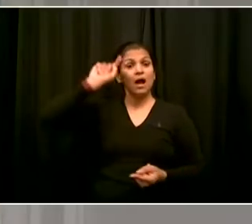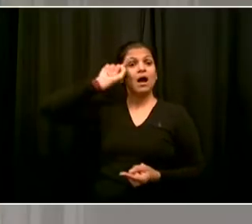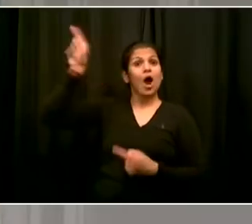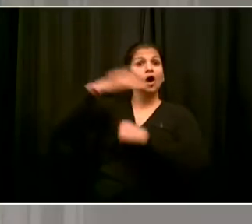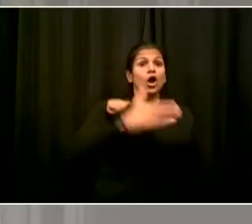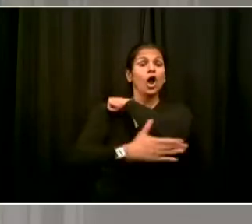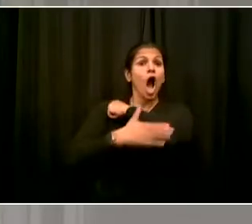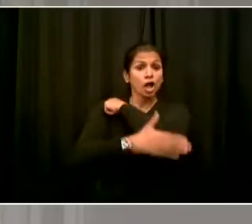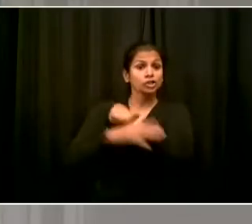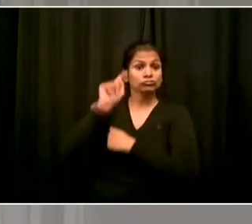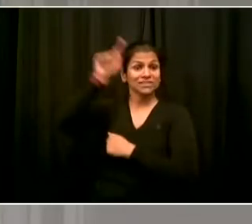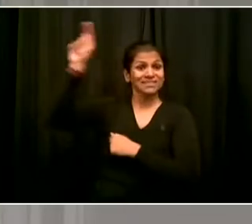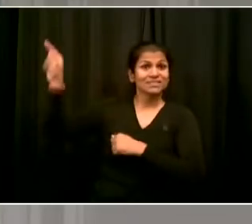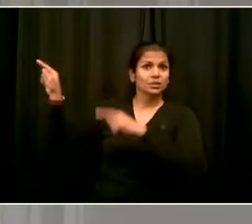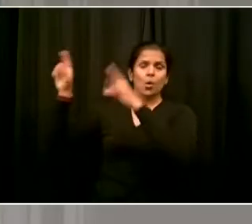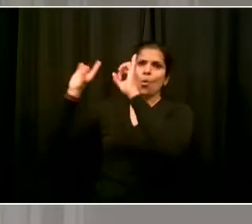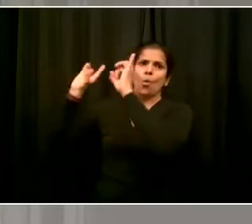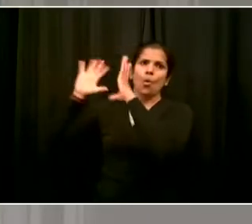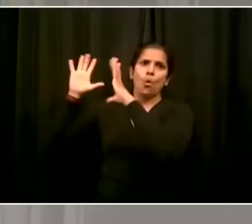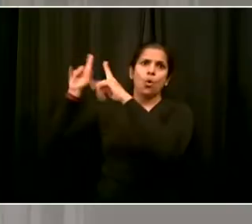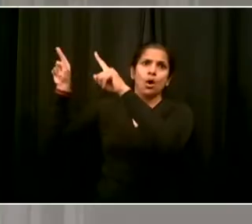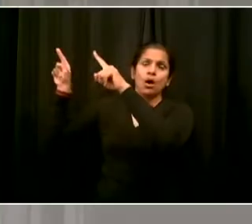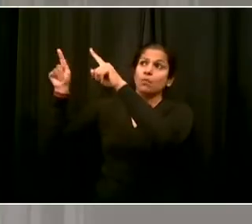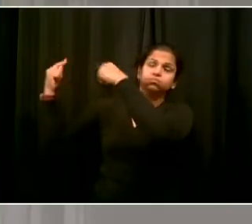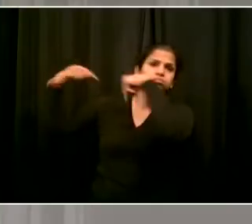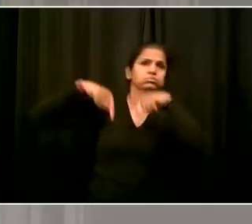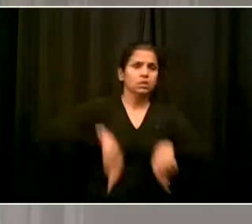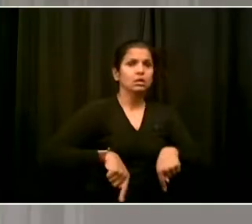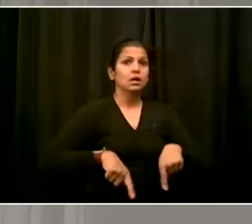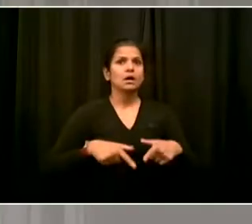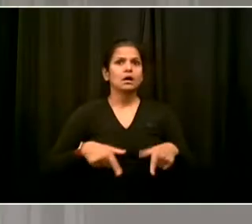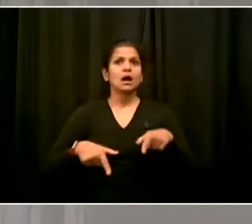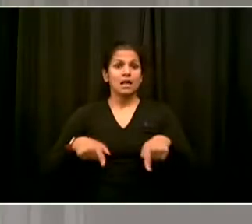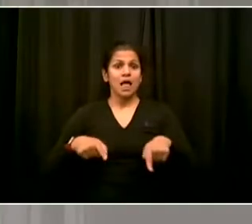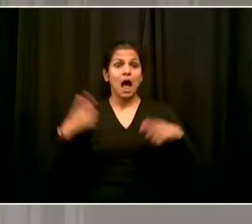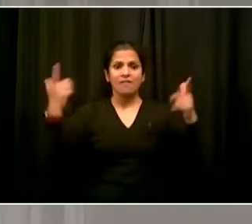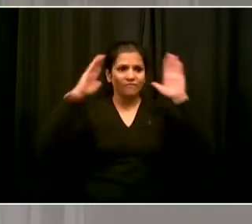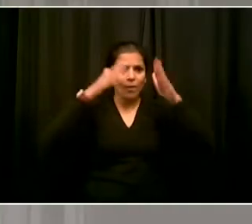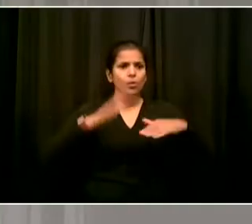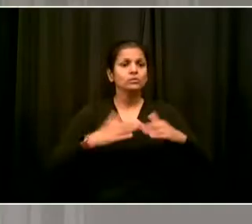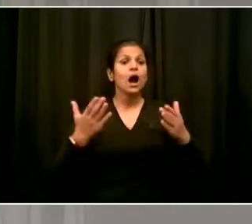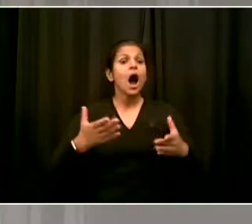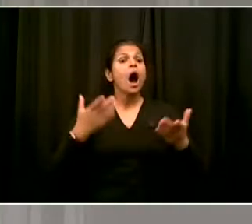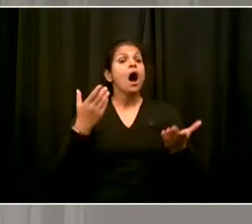EFFECT THAT EPIDEMICS CAN HAVE